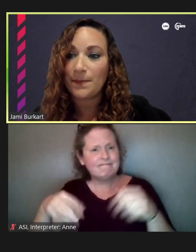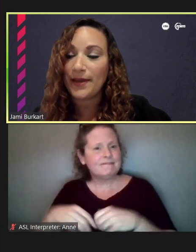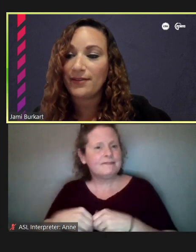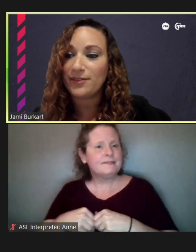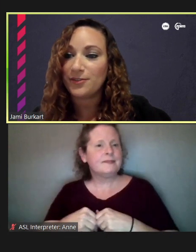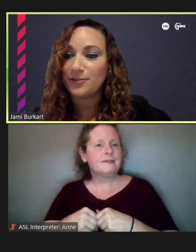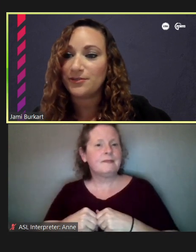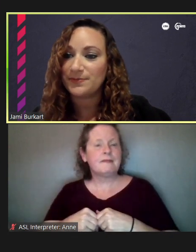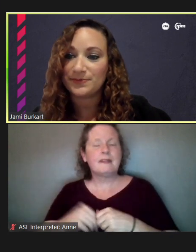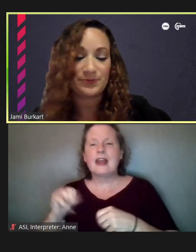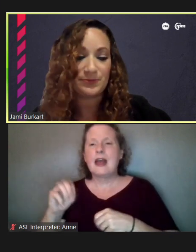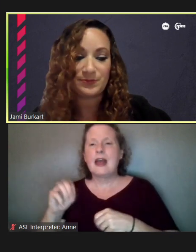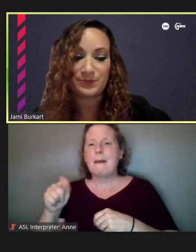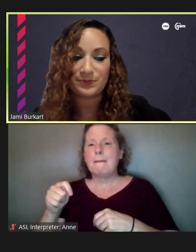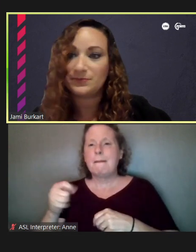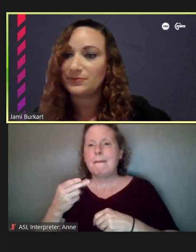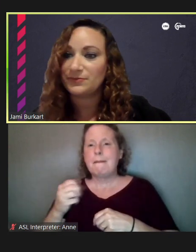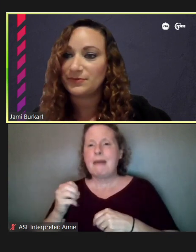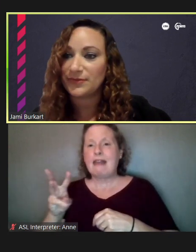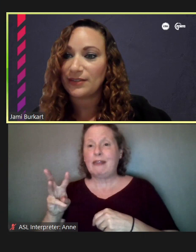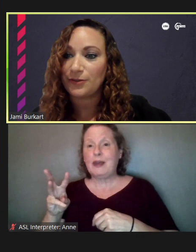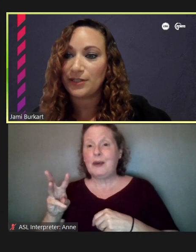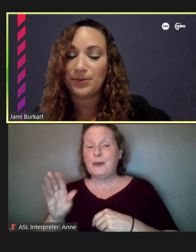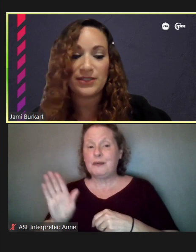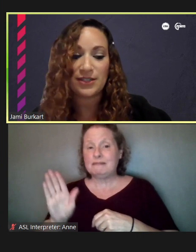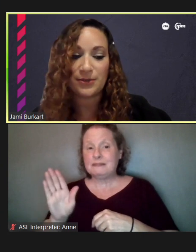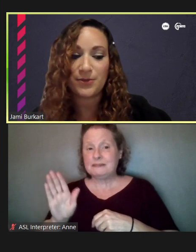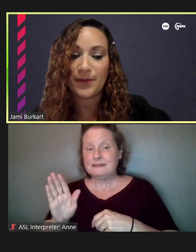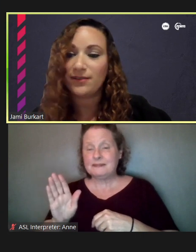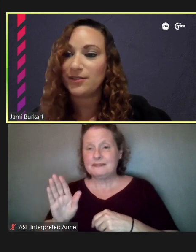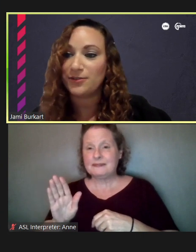Matthew. If we could please unmute Matthew.